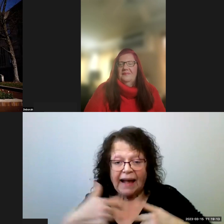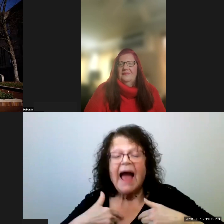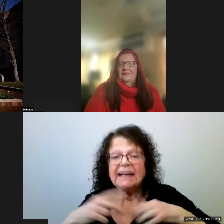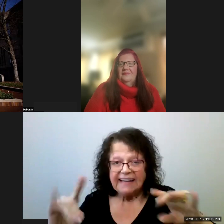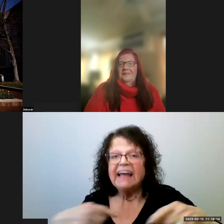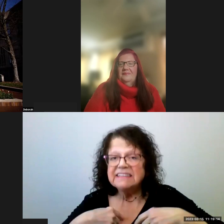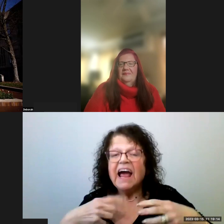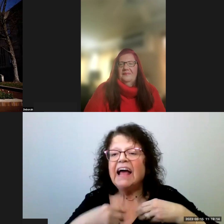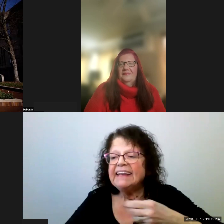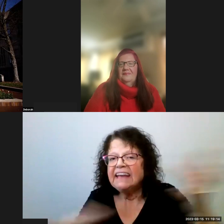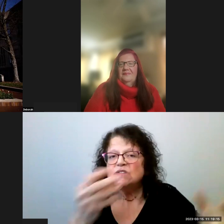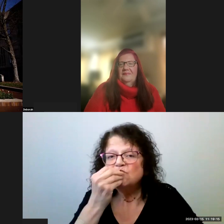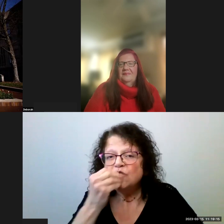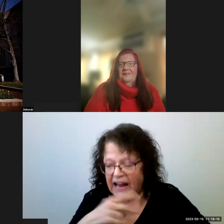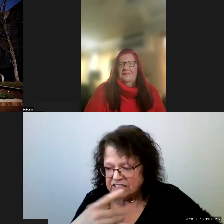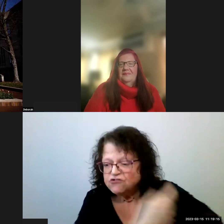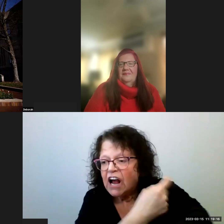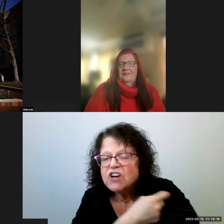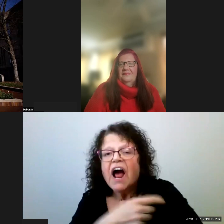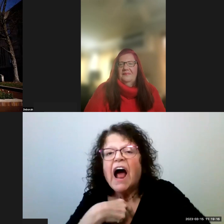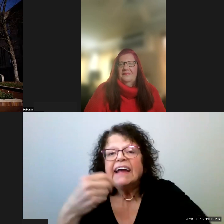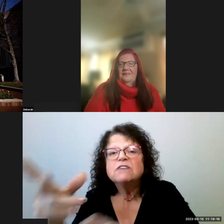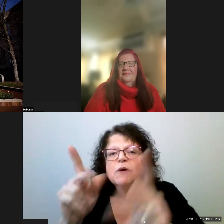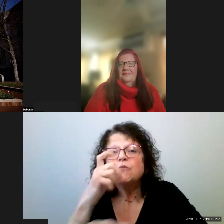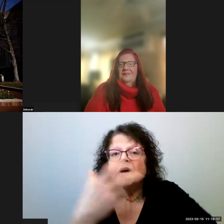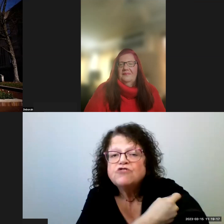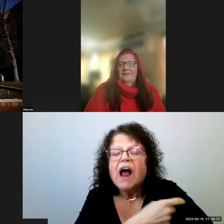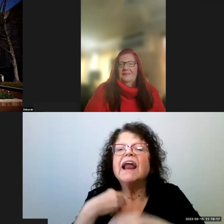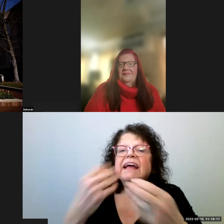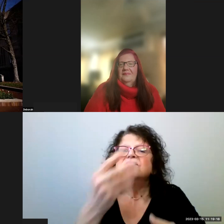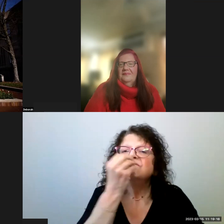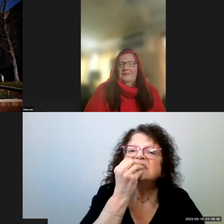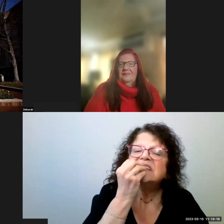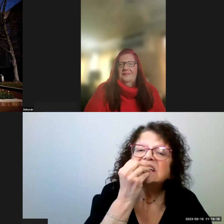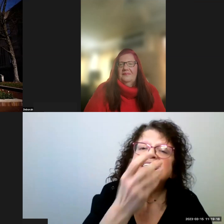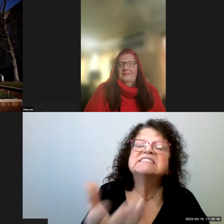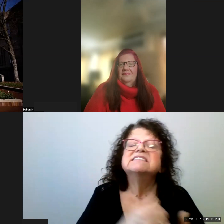wanted a shot. And if and if they just wanted to eat, first they had to roll up their sleeve.